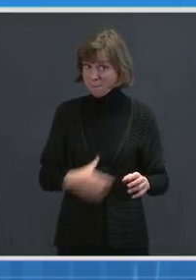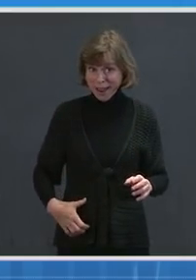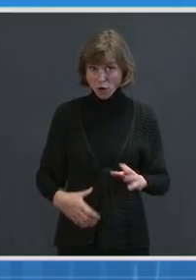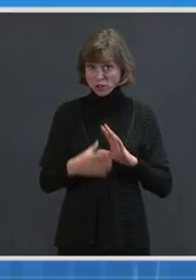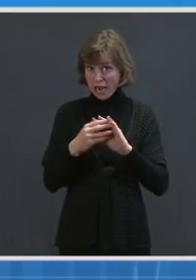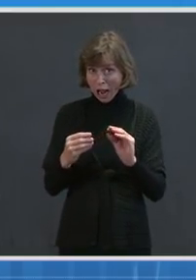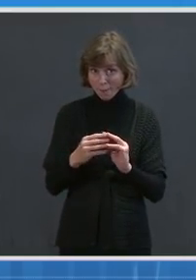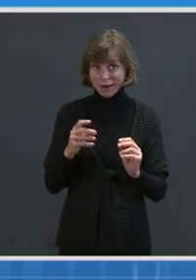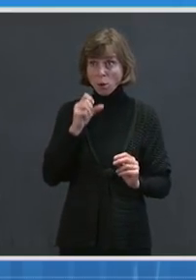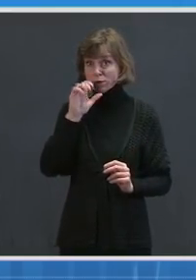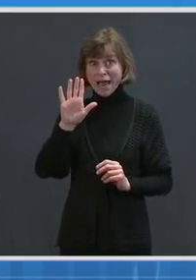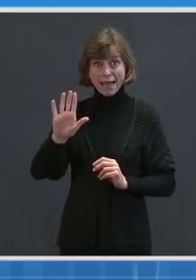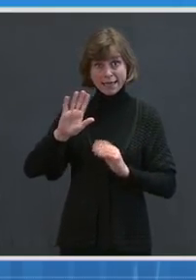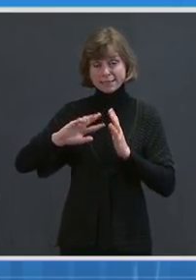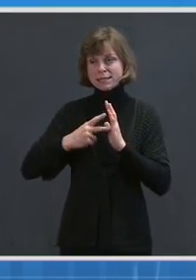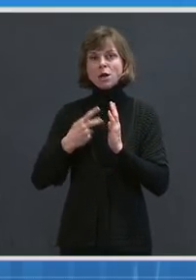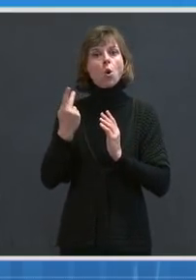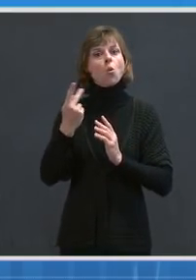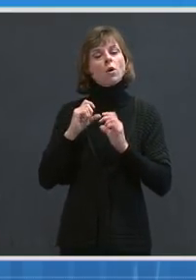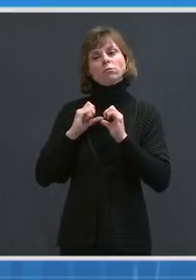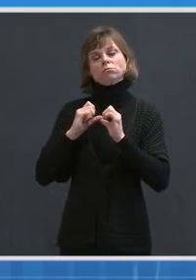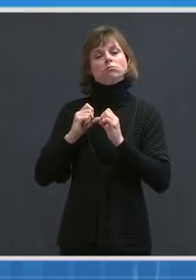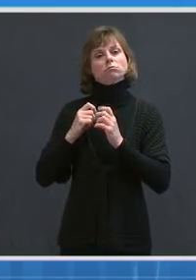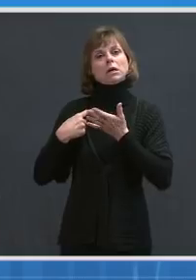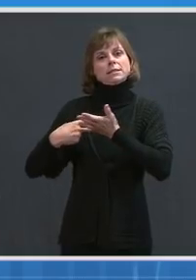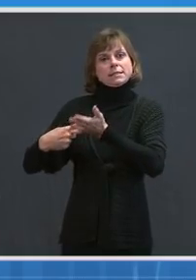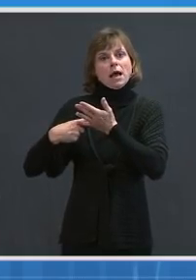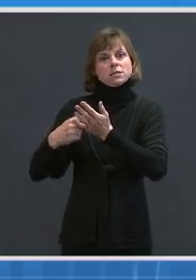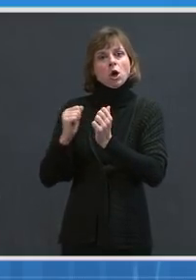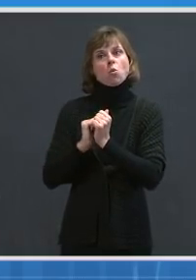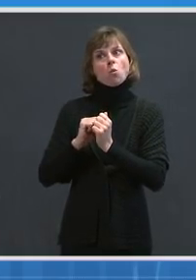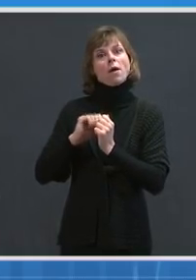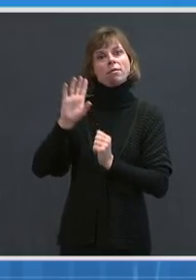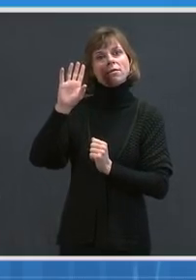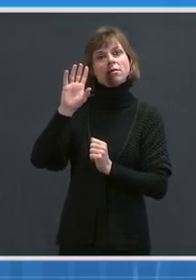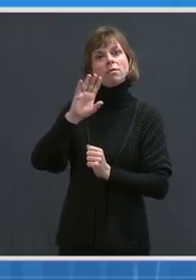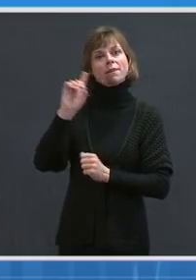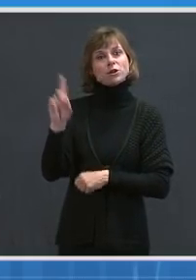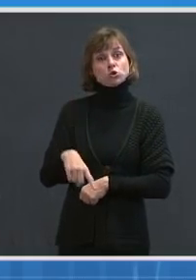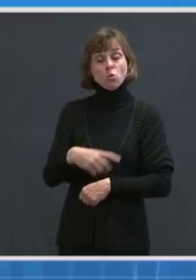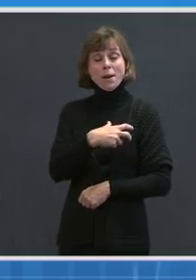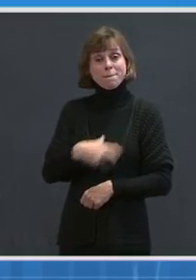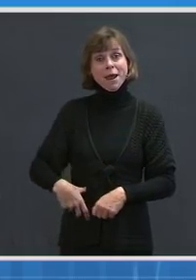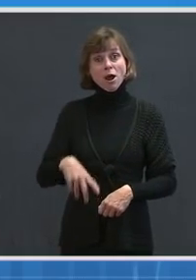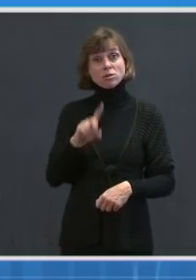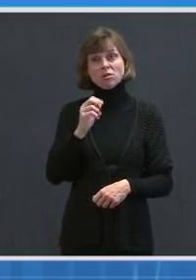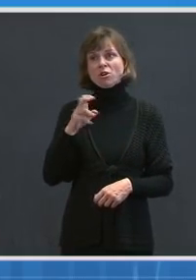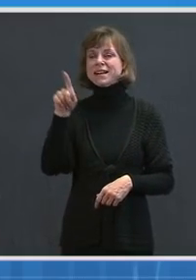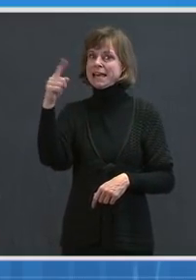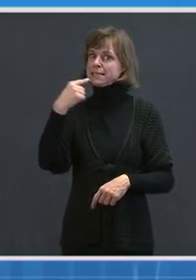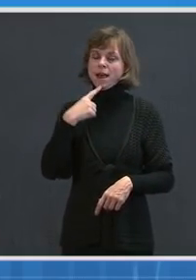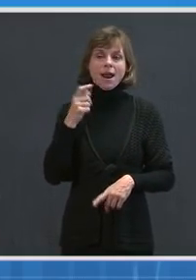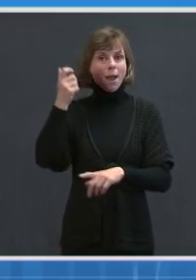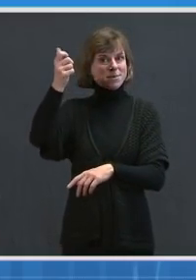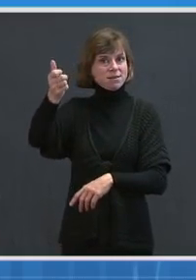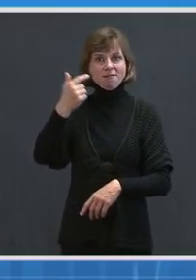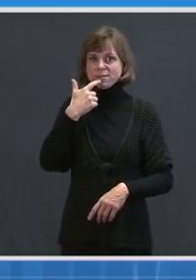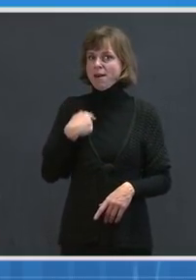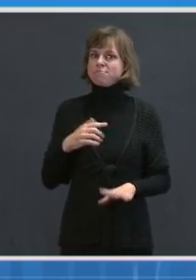We've been in constant dialogue with Mayor Duggan, who said, in fact, that was not what he said or --